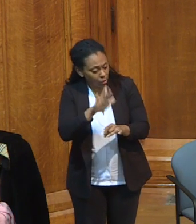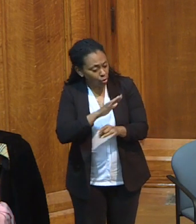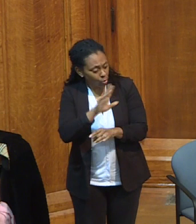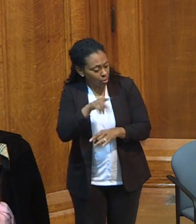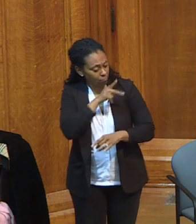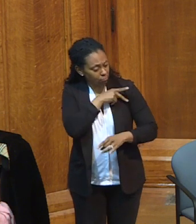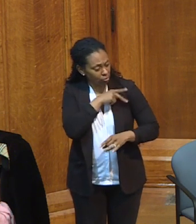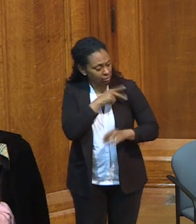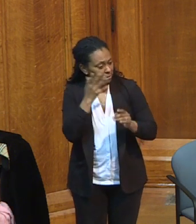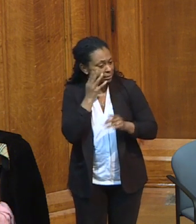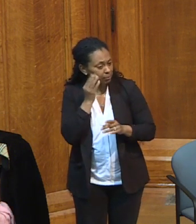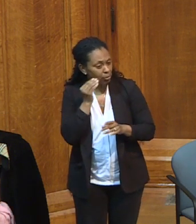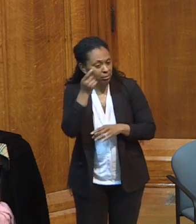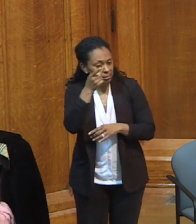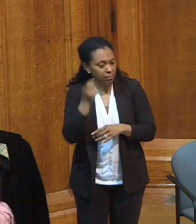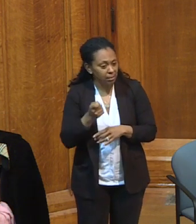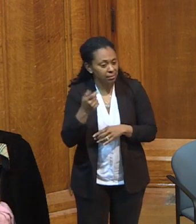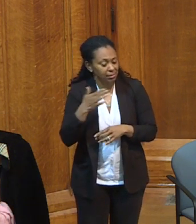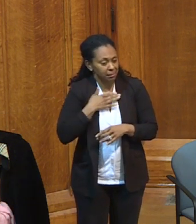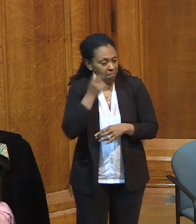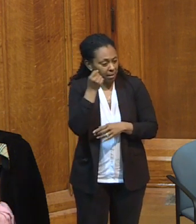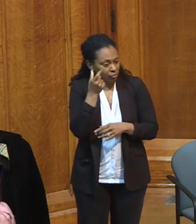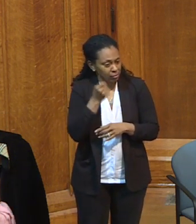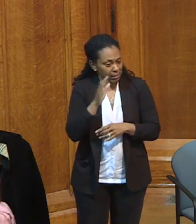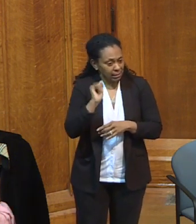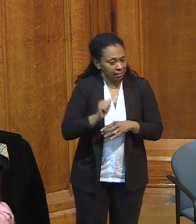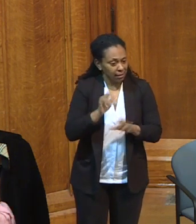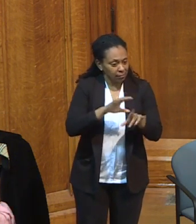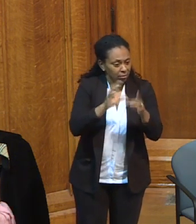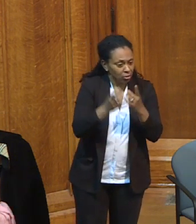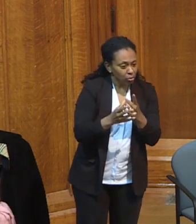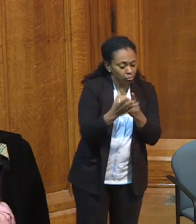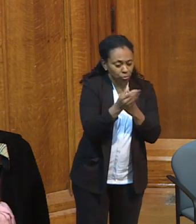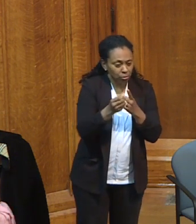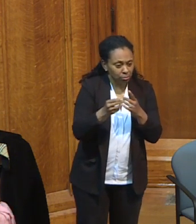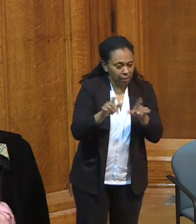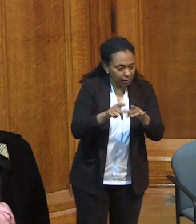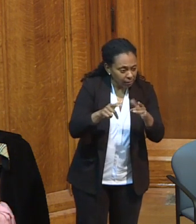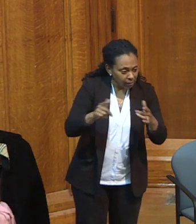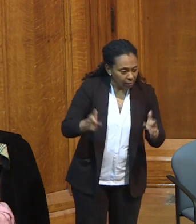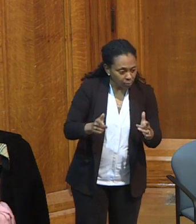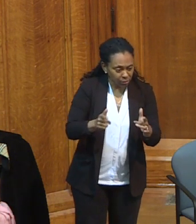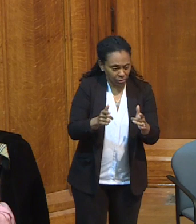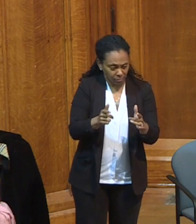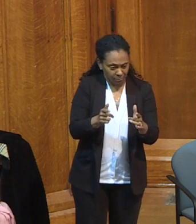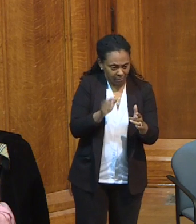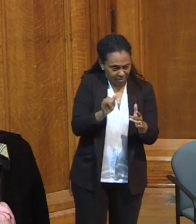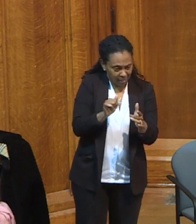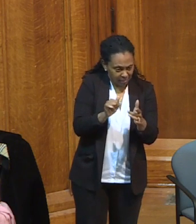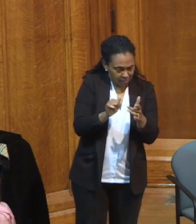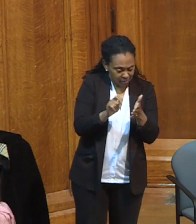Because there's an understanding of an inborn filter for language, but does it work differently for sign versus writing?